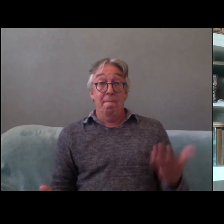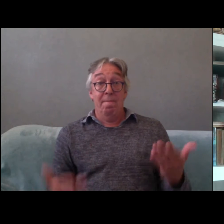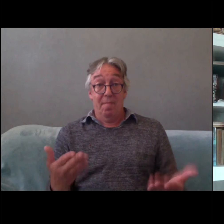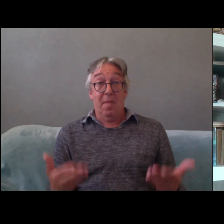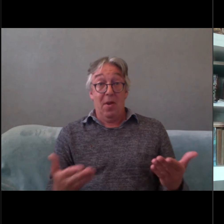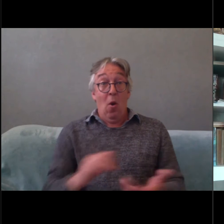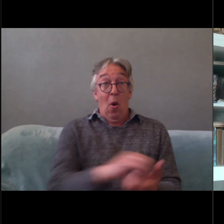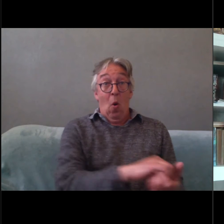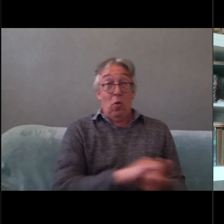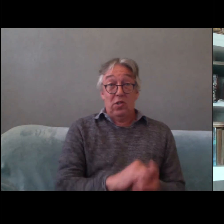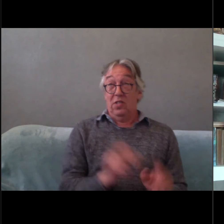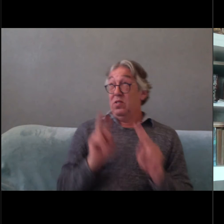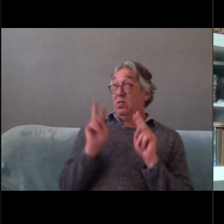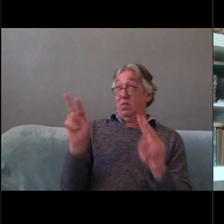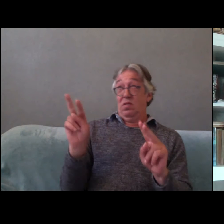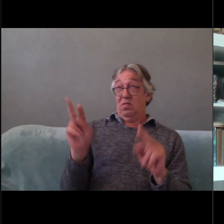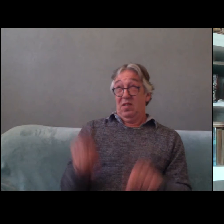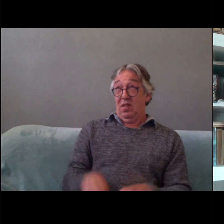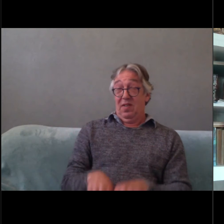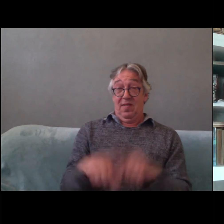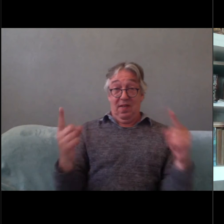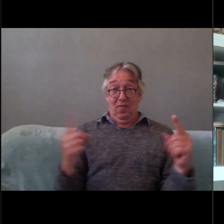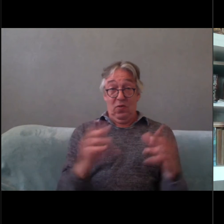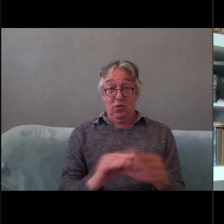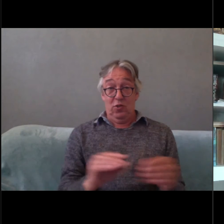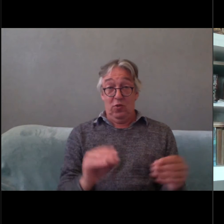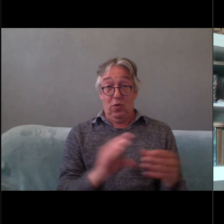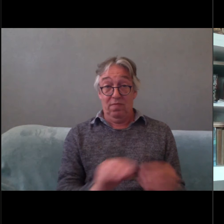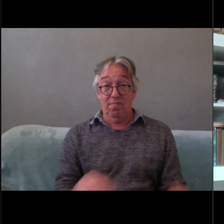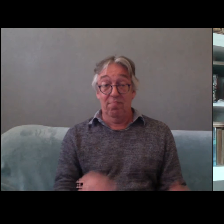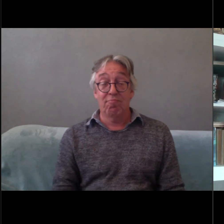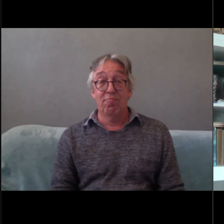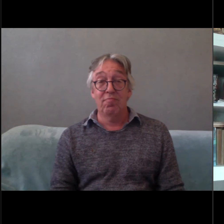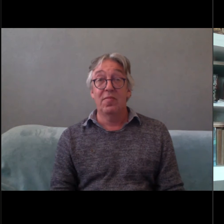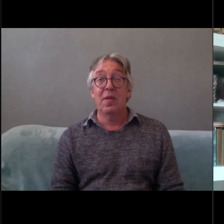The two most important parts are education, employment